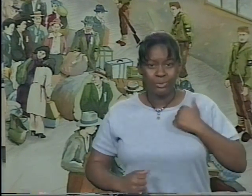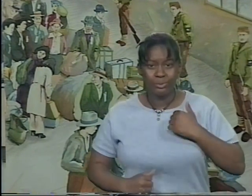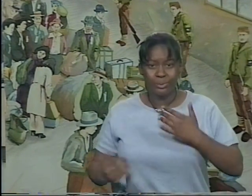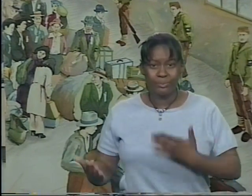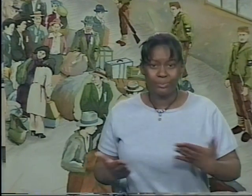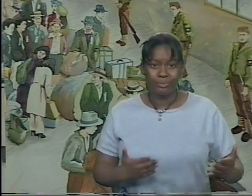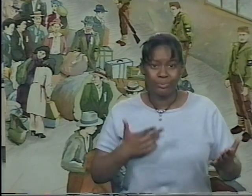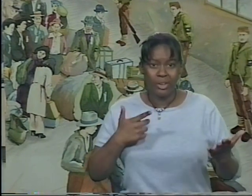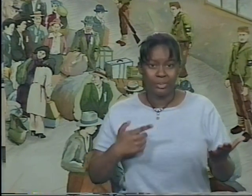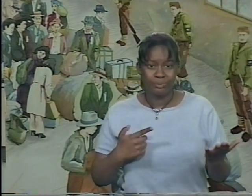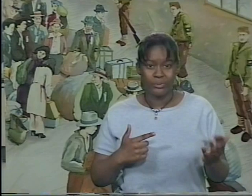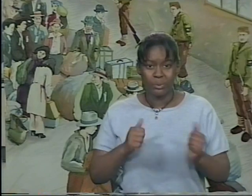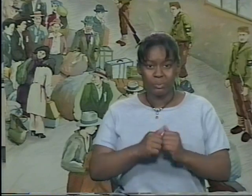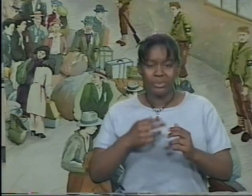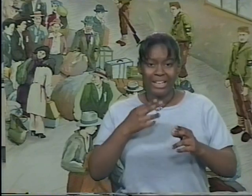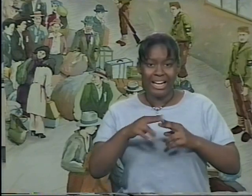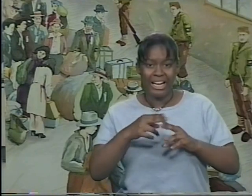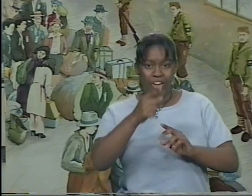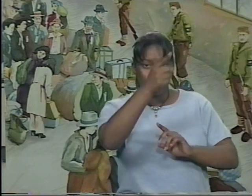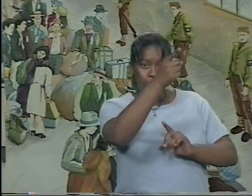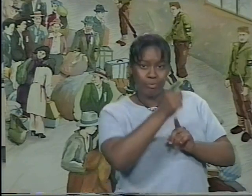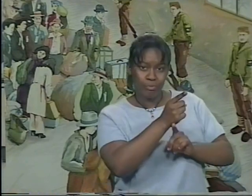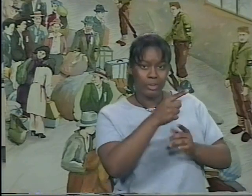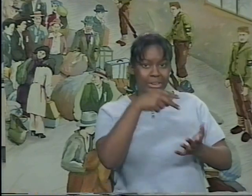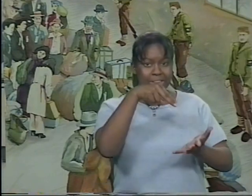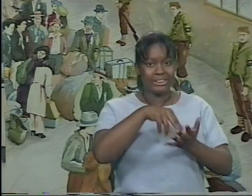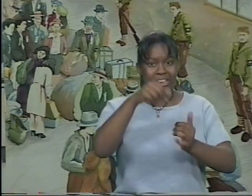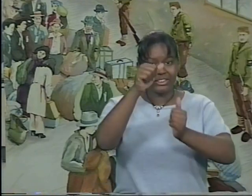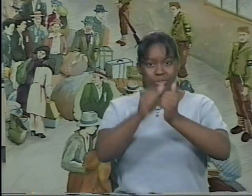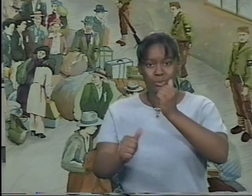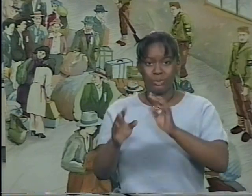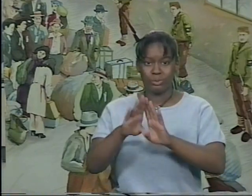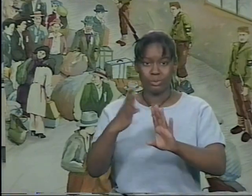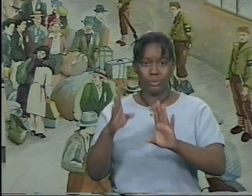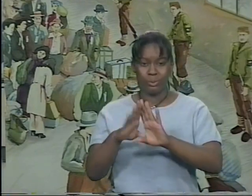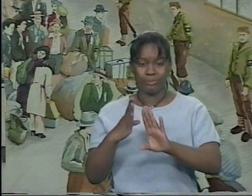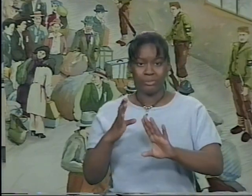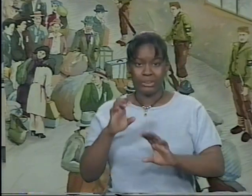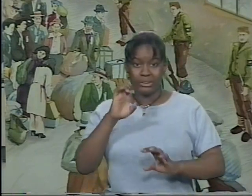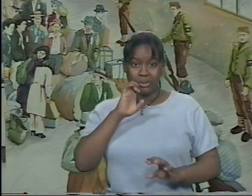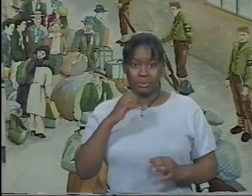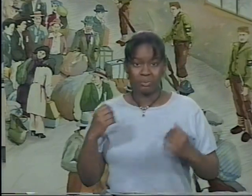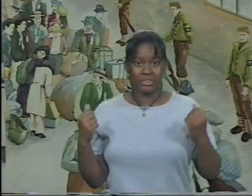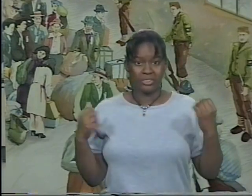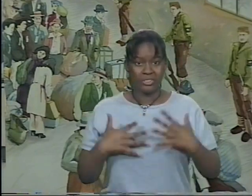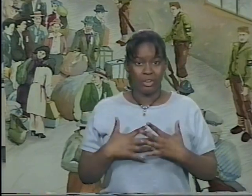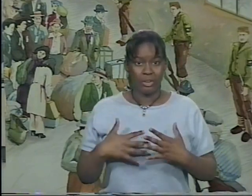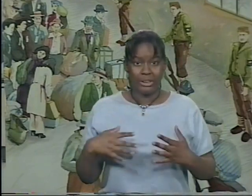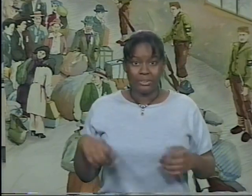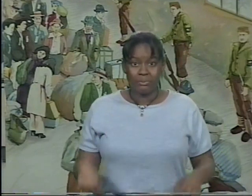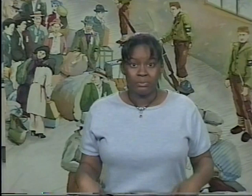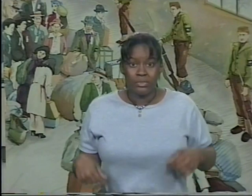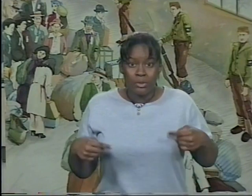When she saw soldiers carrying guns with bayonets standing at every doorway, she was so scared her knees began to wobble.